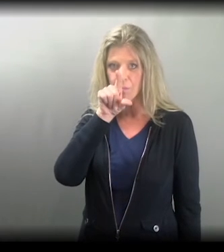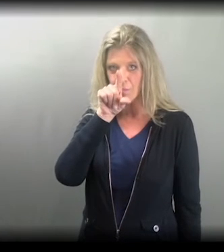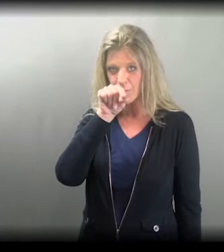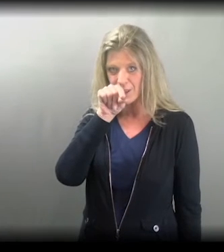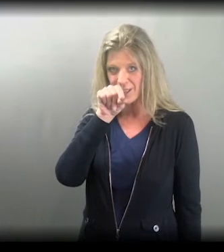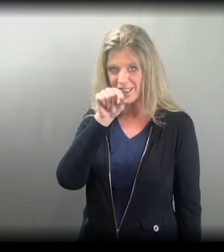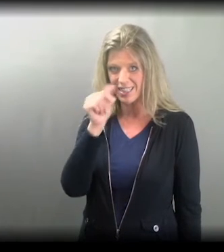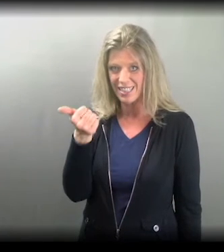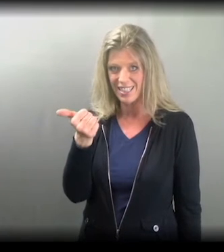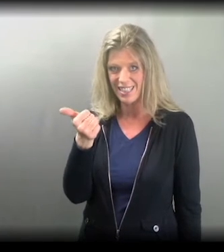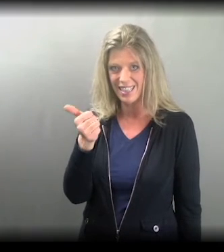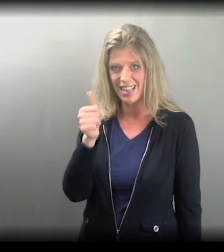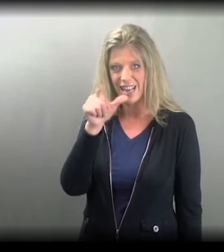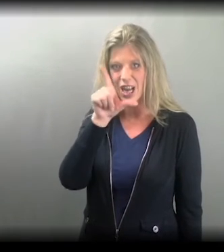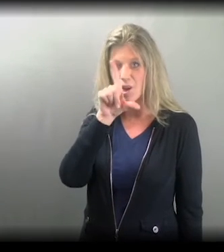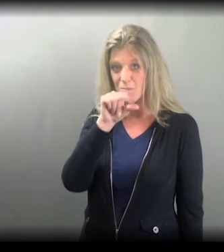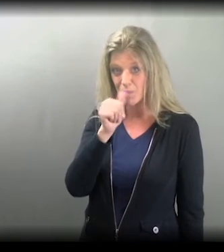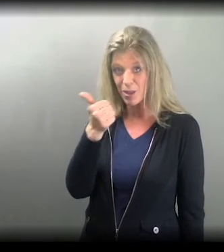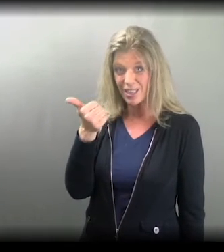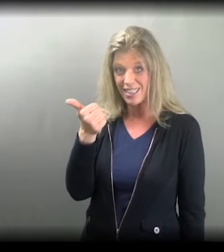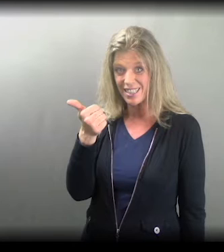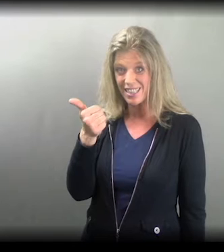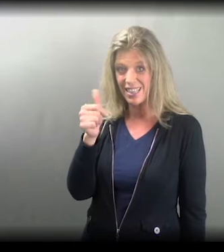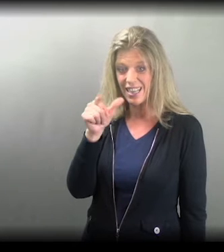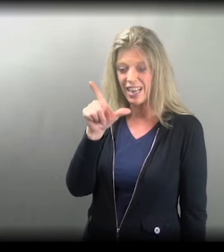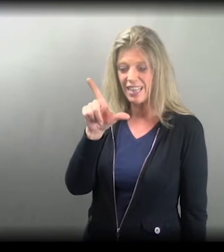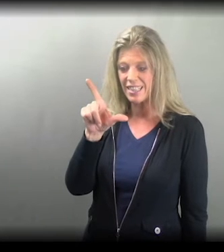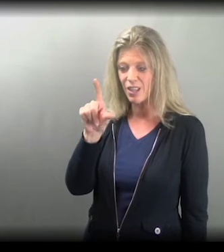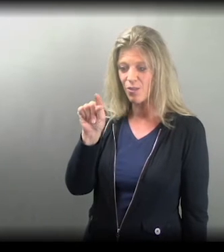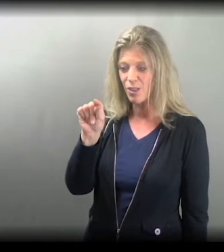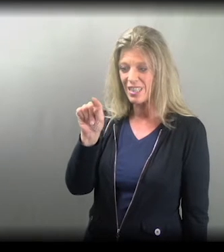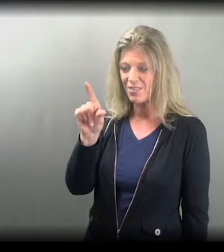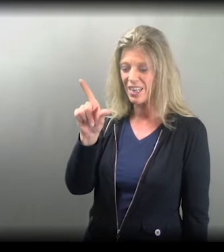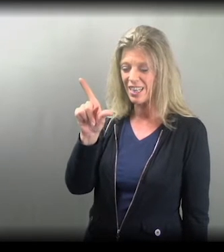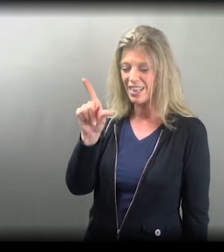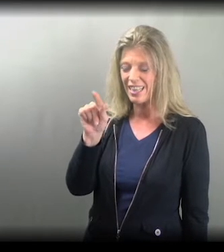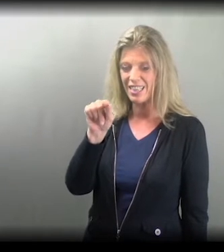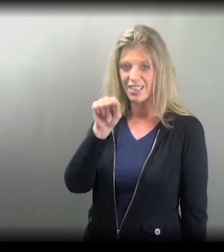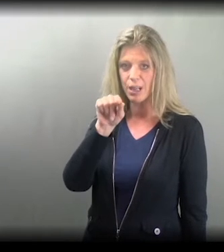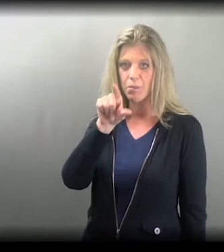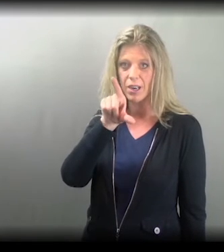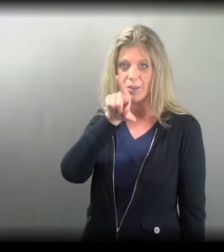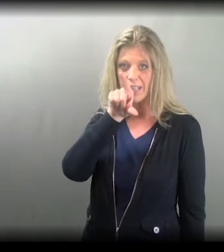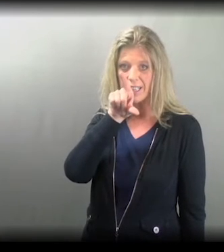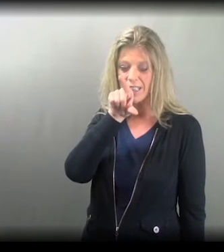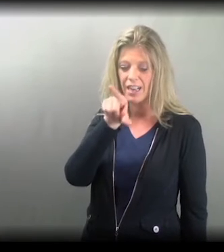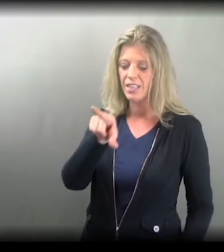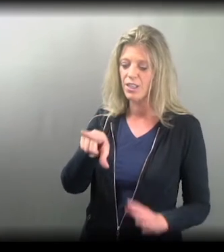BIRDS So, your first finger and your thumb are going to touch,